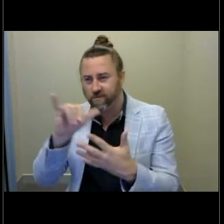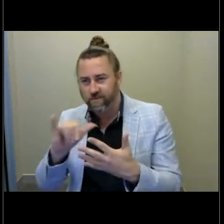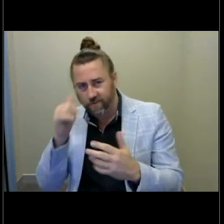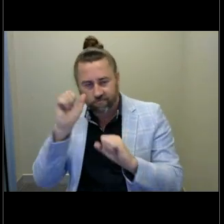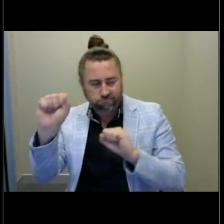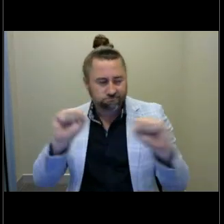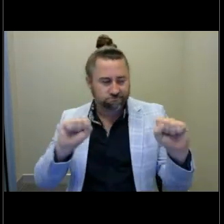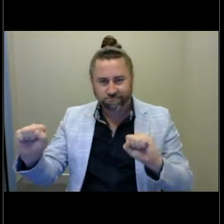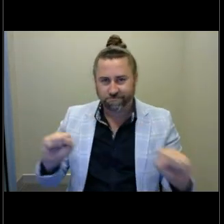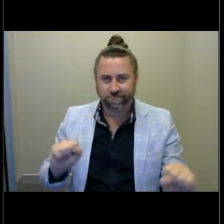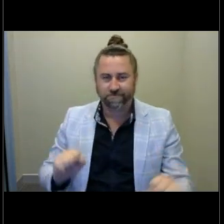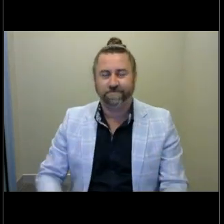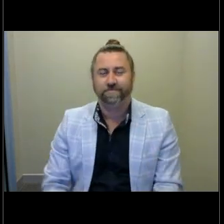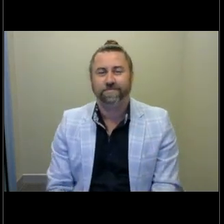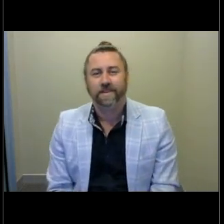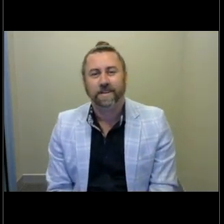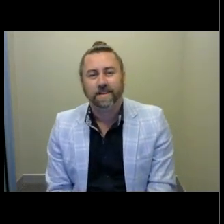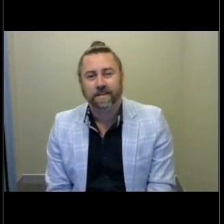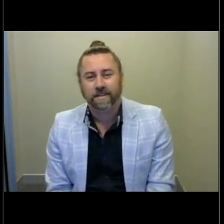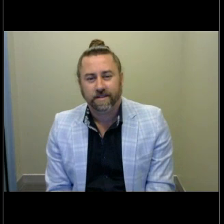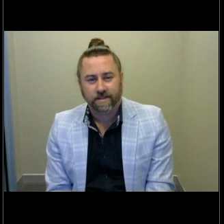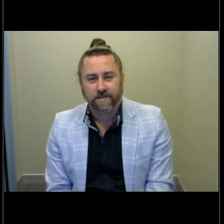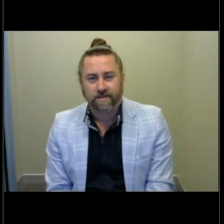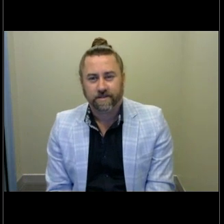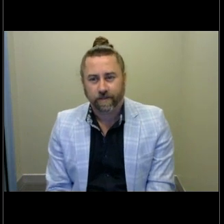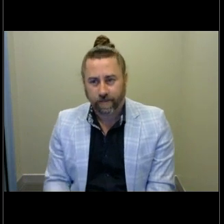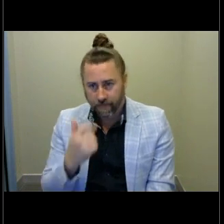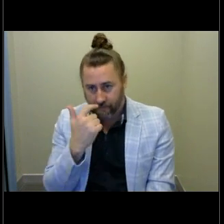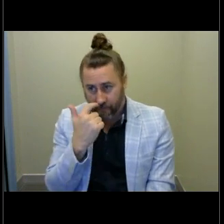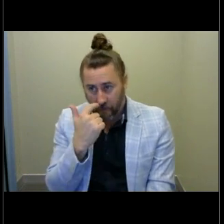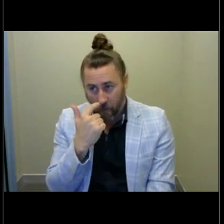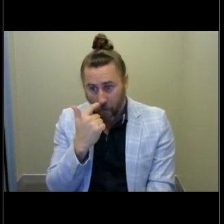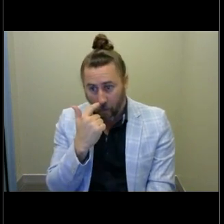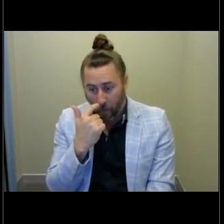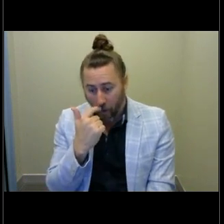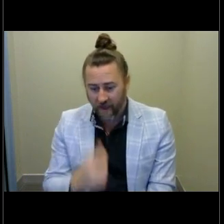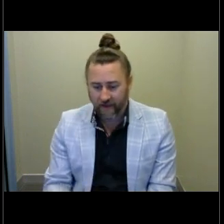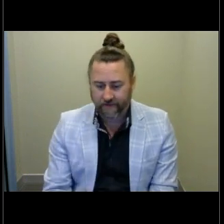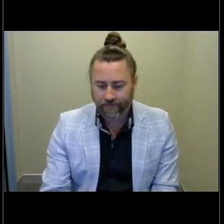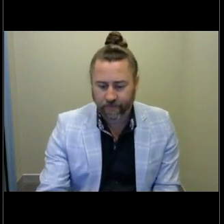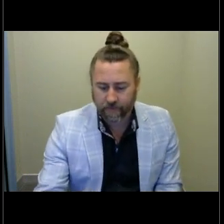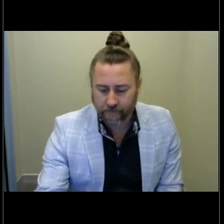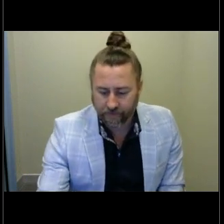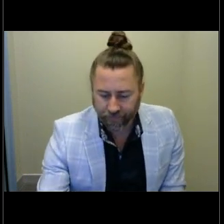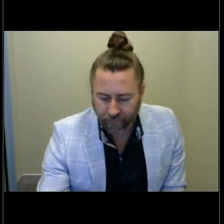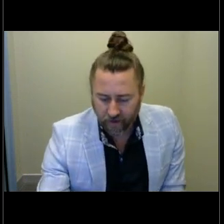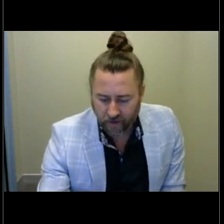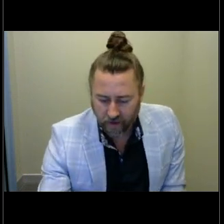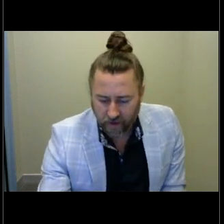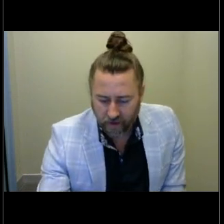This is going to help guide the level of knowledge for Daisy as she moves through her presentation.